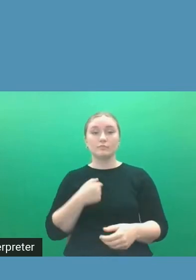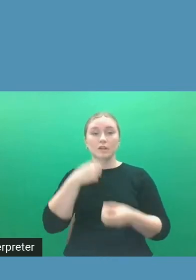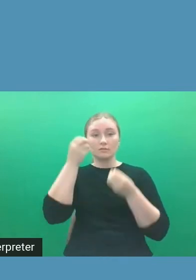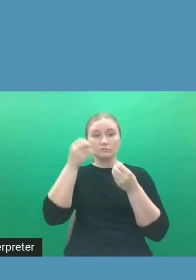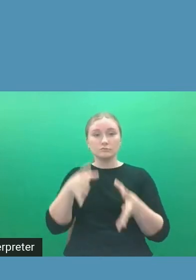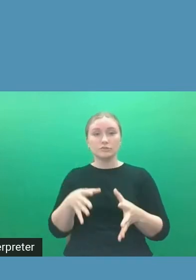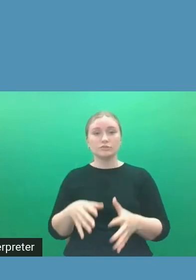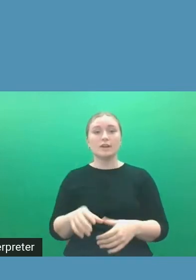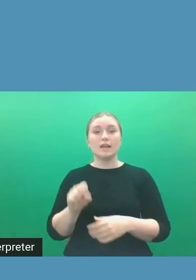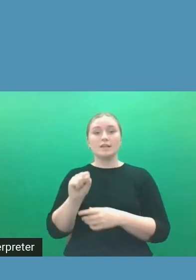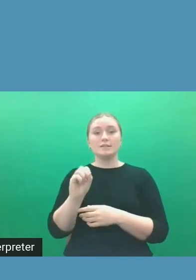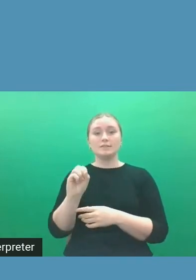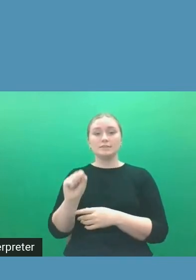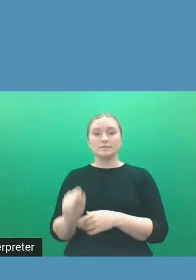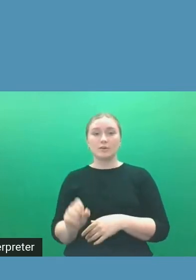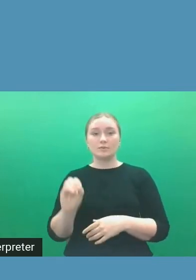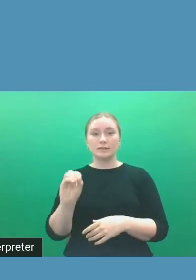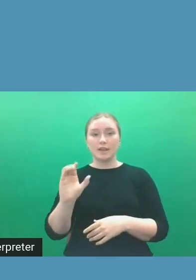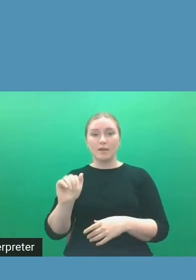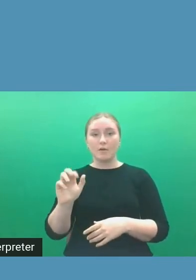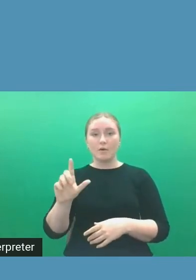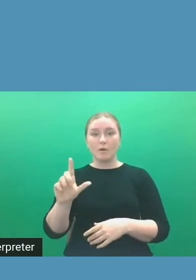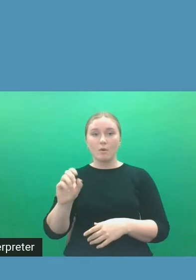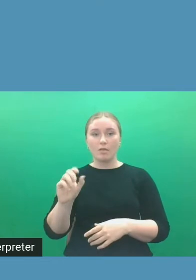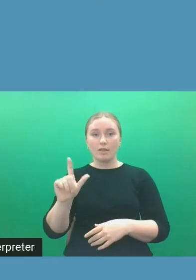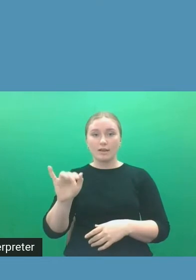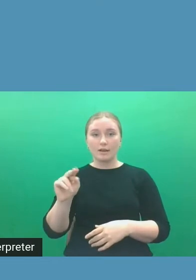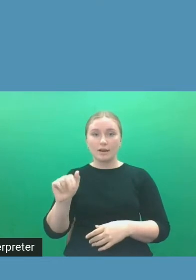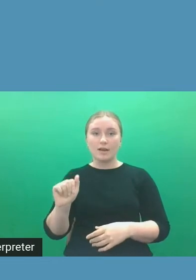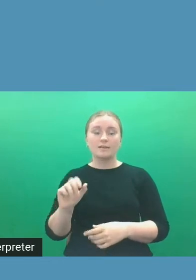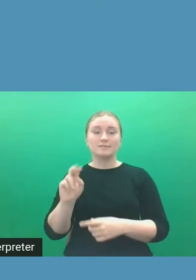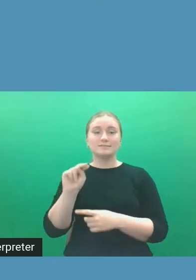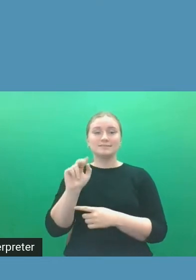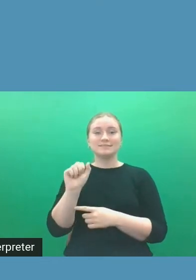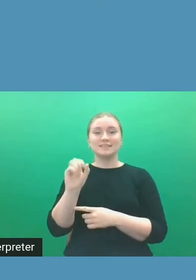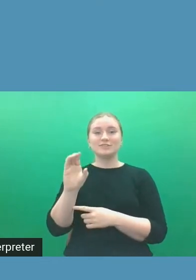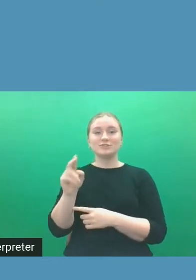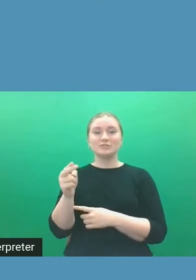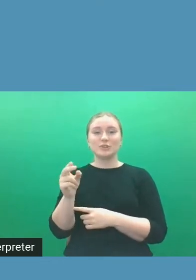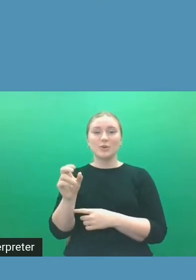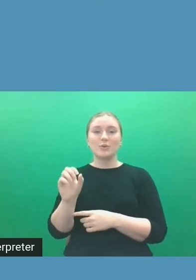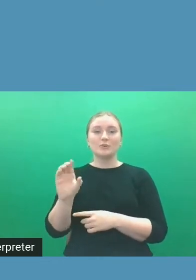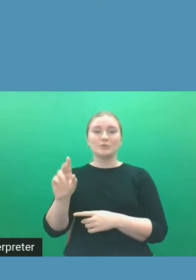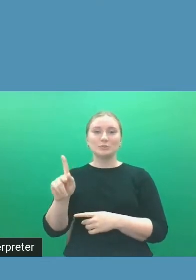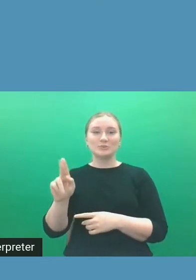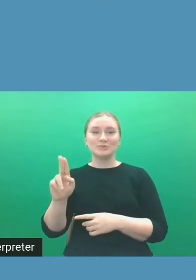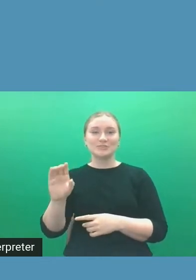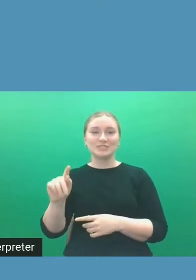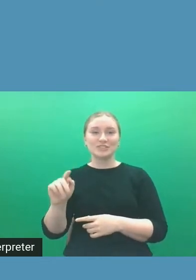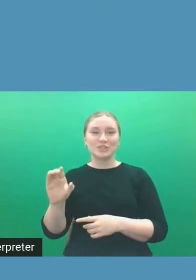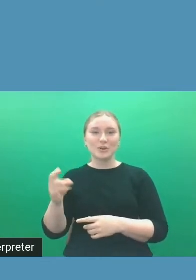homelands of the Natchez-Kusso peoples. Wherever we are let us acknowledge all indigenous nations